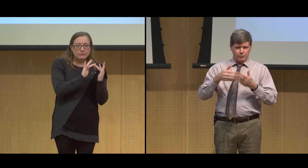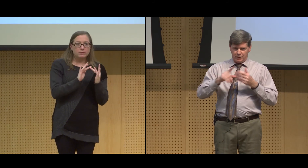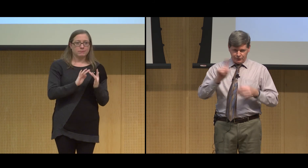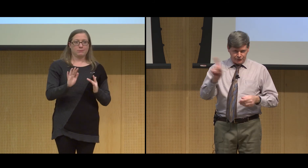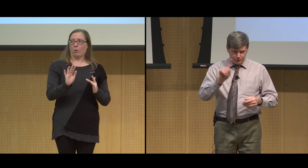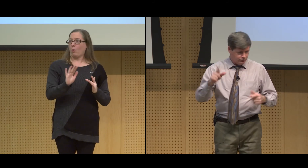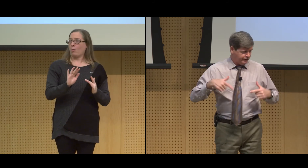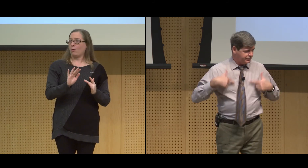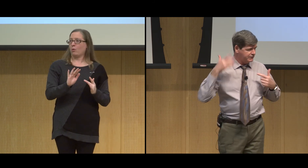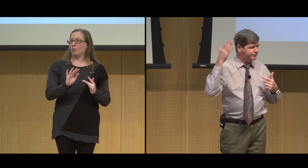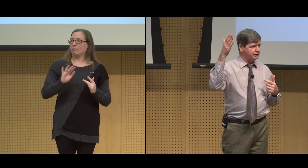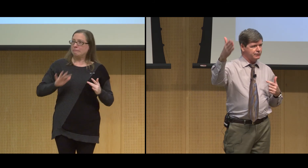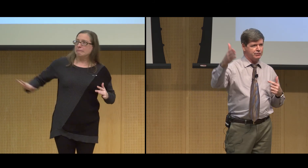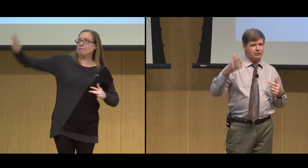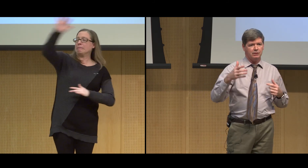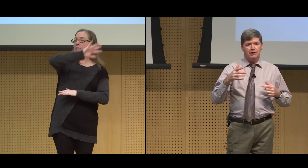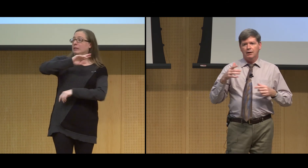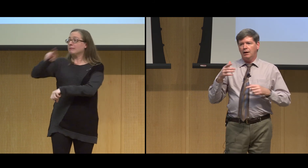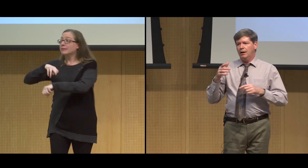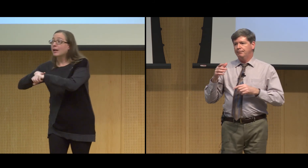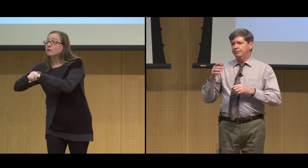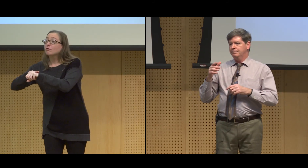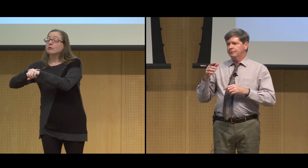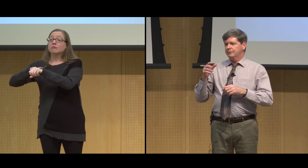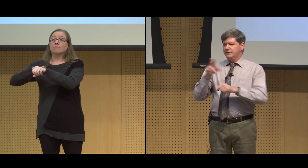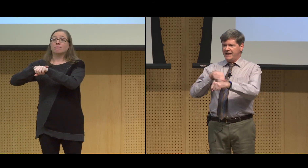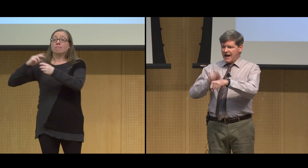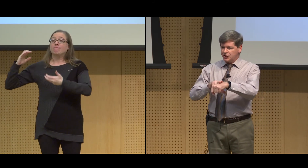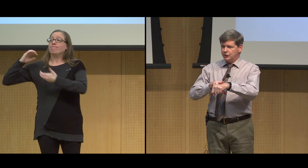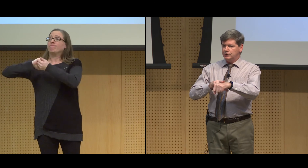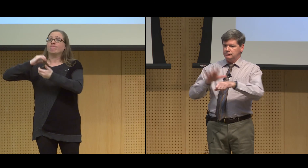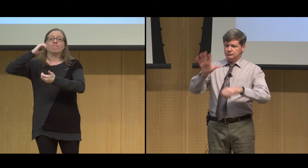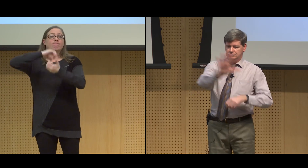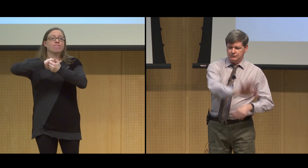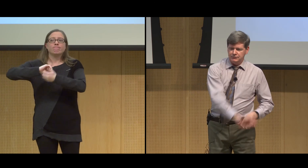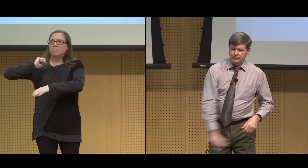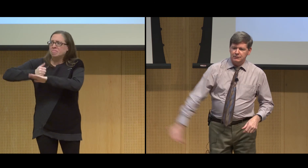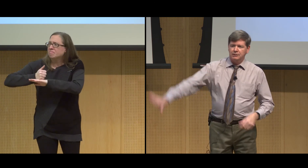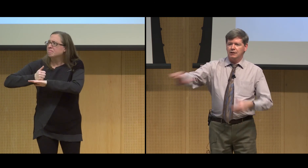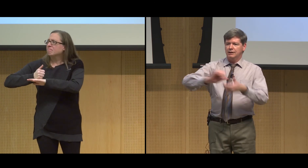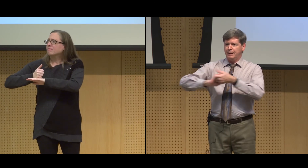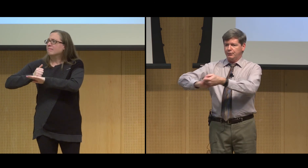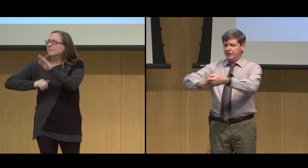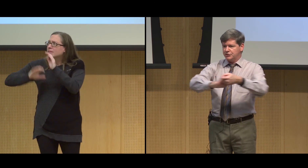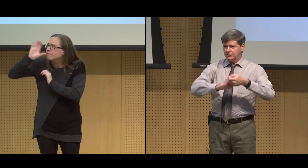wherever you-- wherever you live in the future. Um, national collaboration